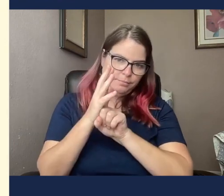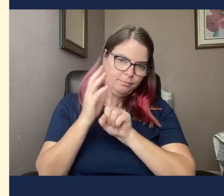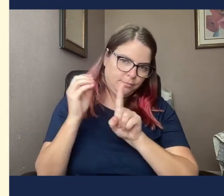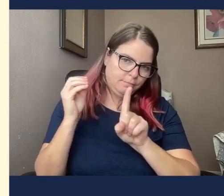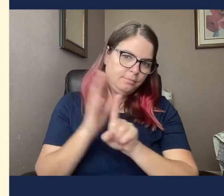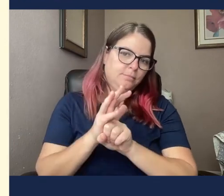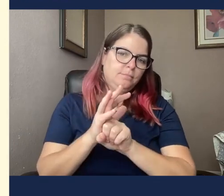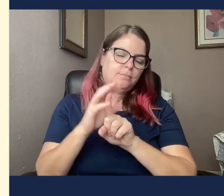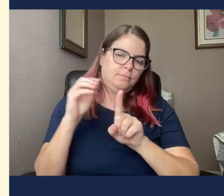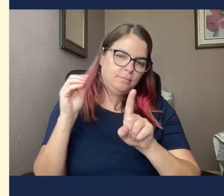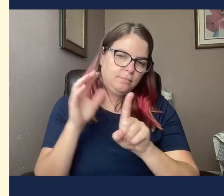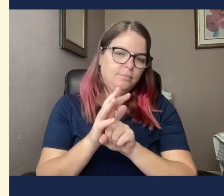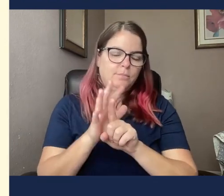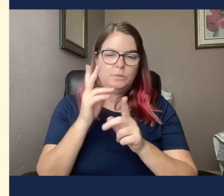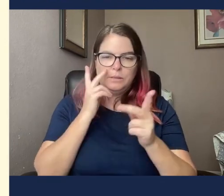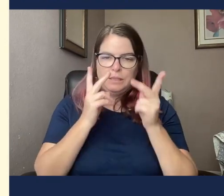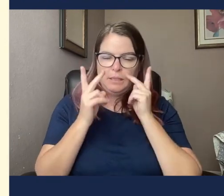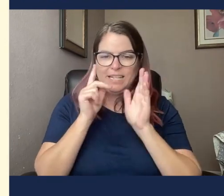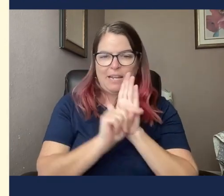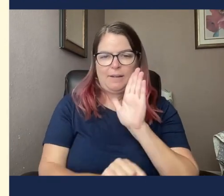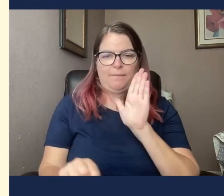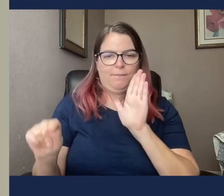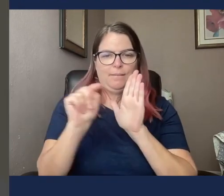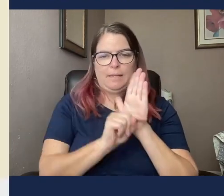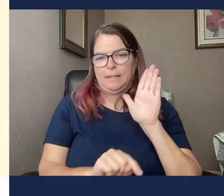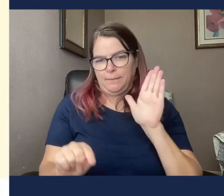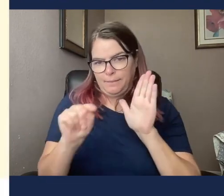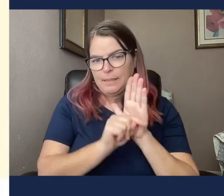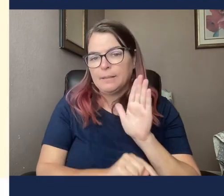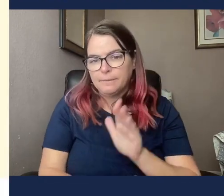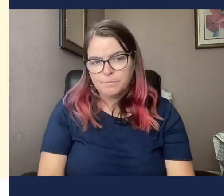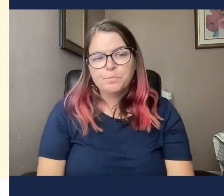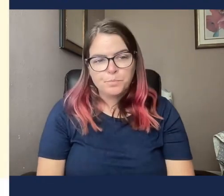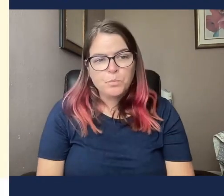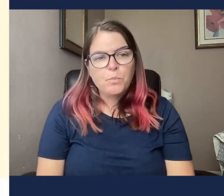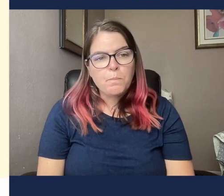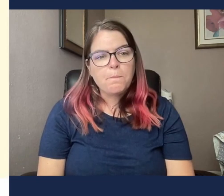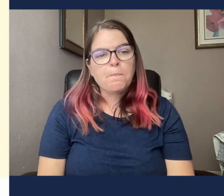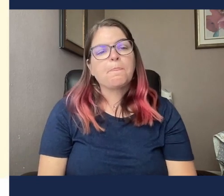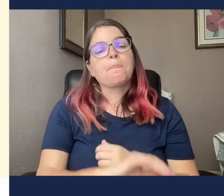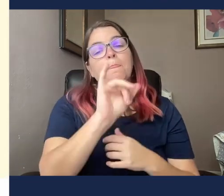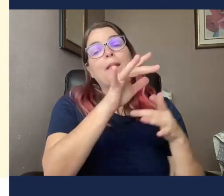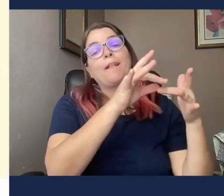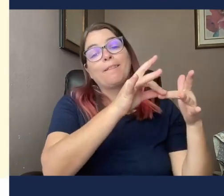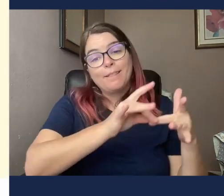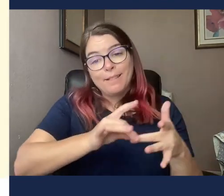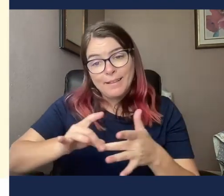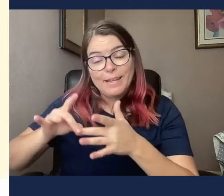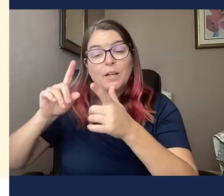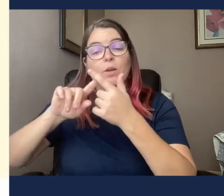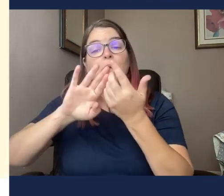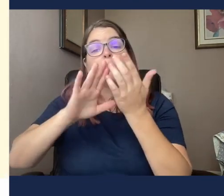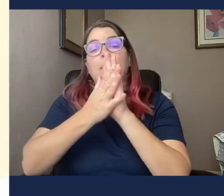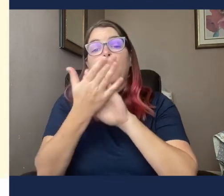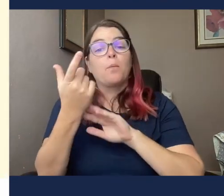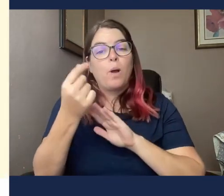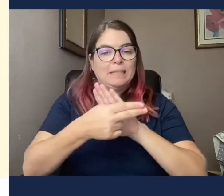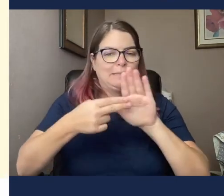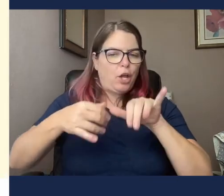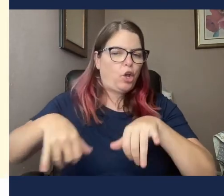colonial narratives is public education. What we decide to teach about a people and what we decide to leave out about a people. In the case of Islam,